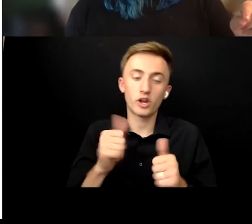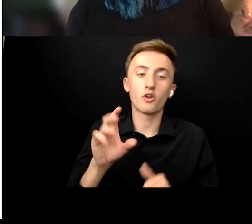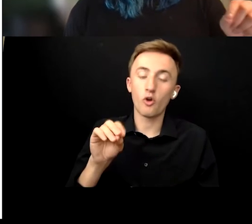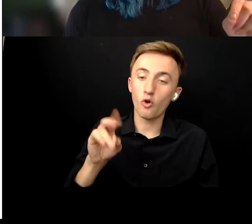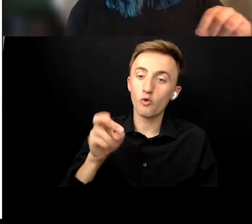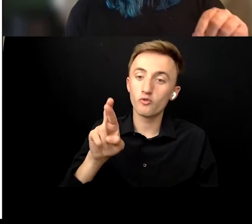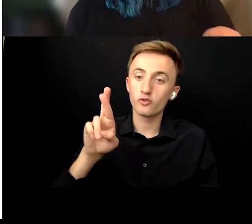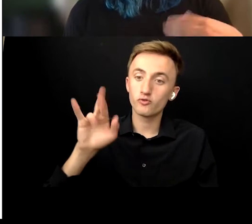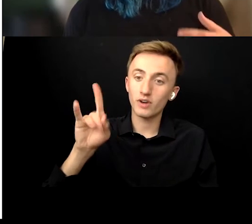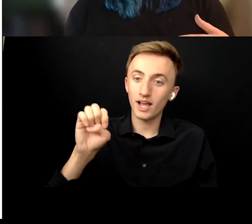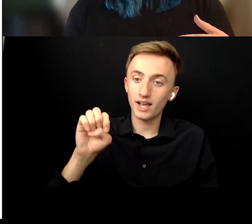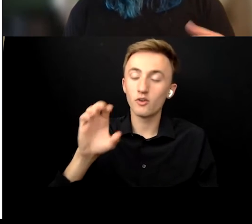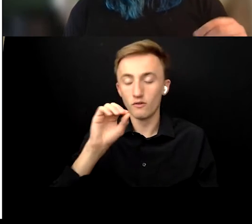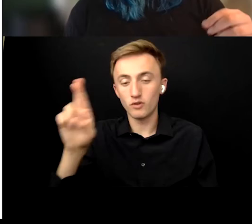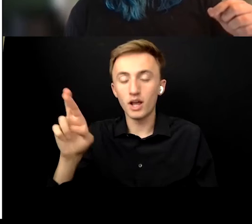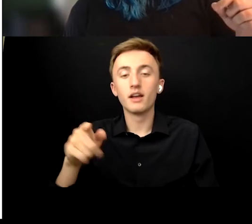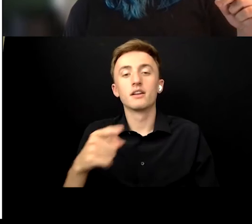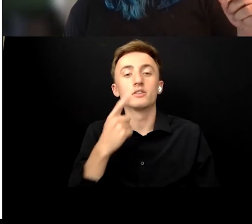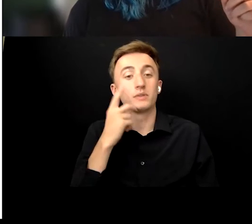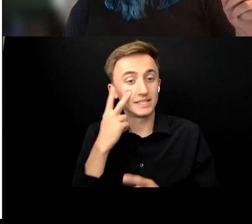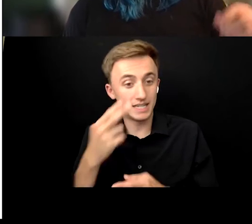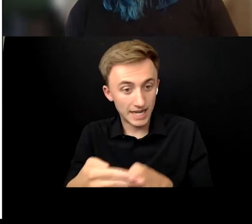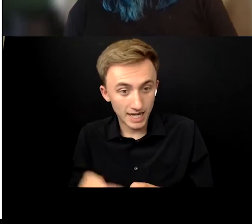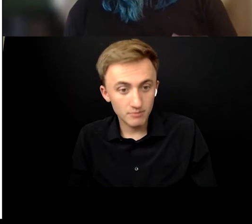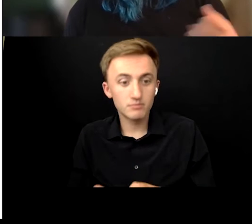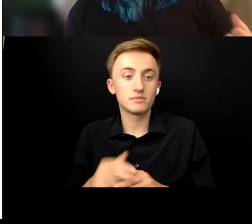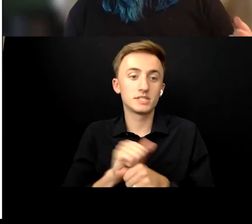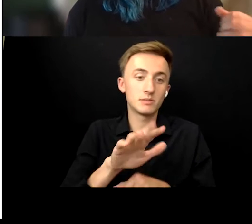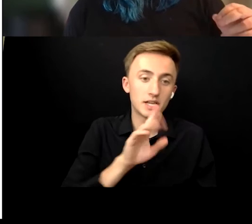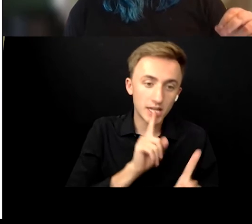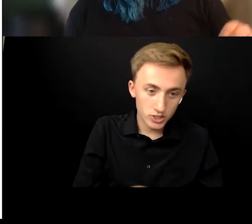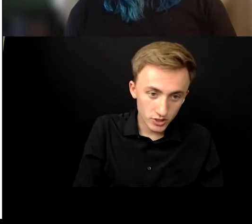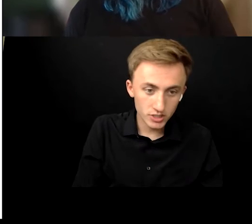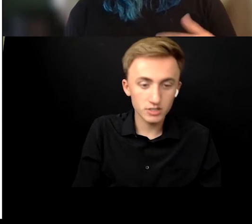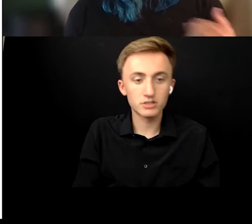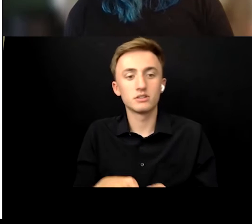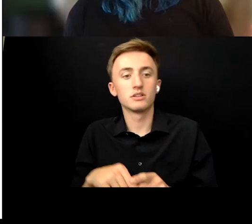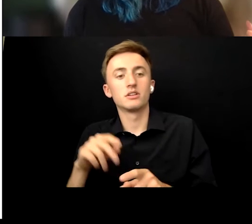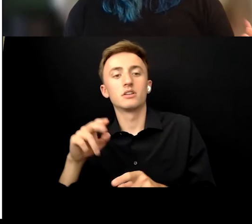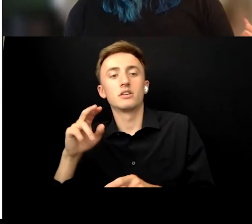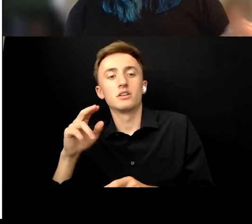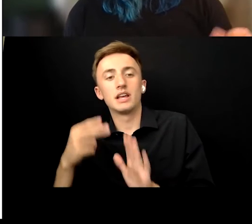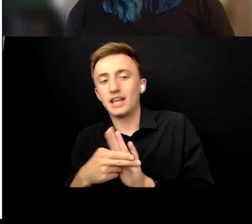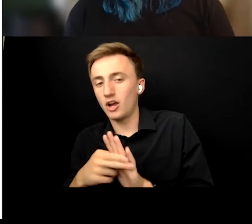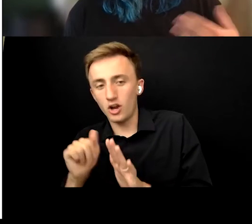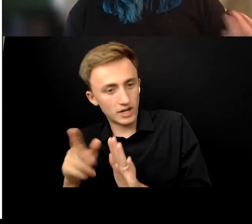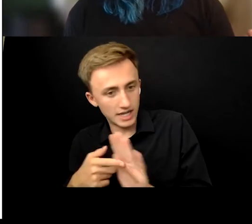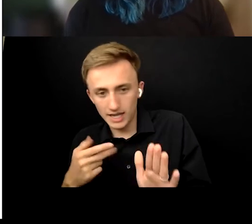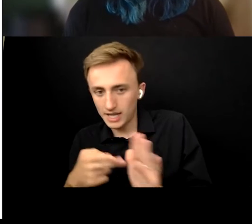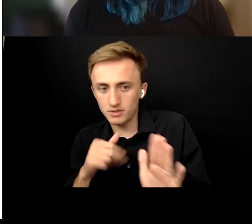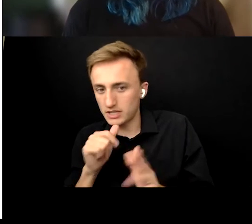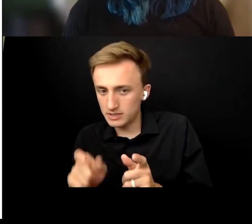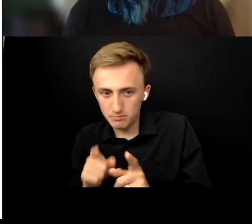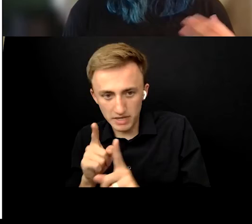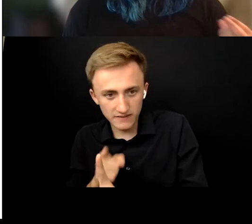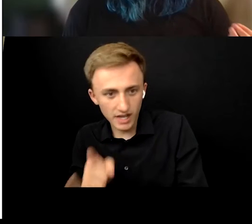we see name, your answers, aria-labelledby is not specified, aria-label is not specified. We